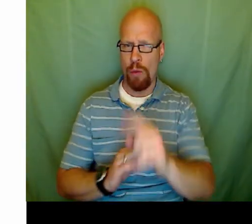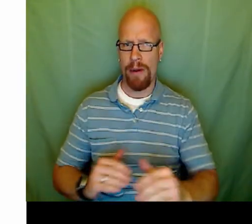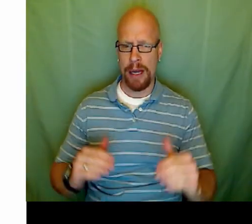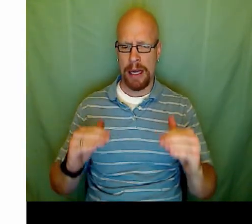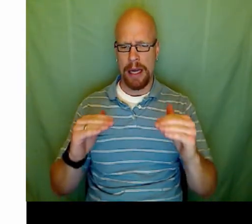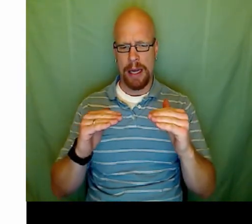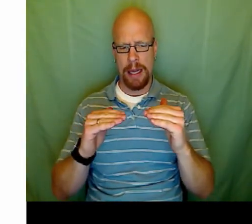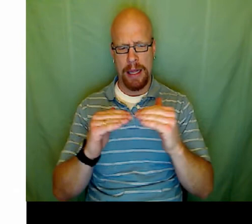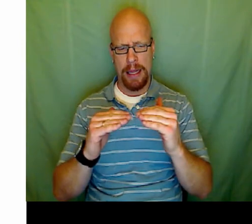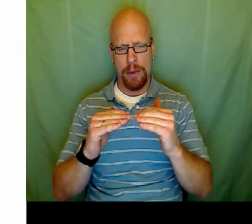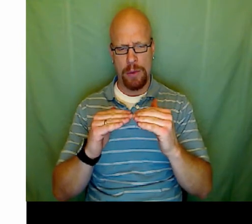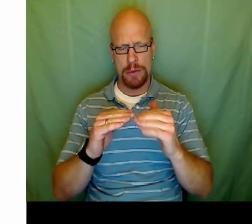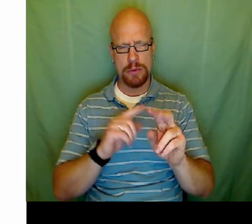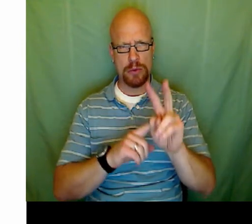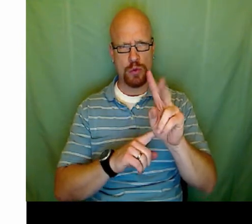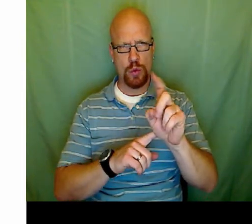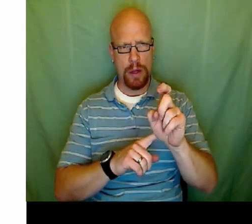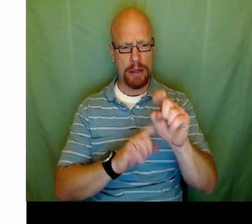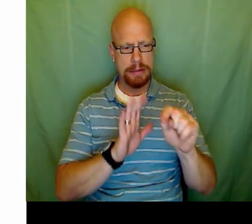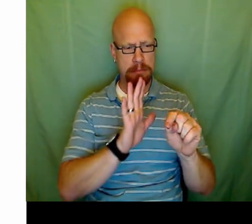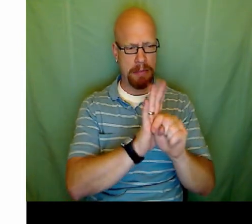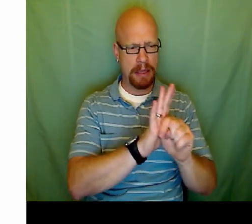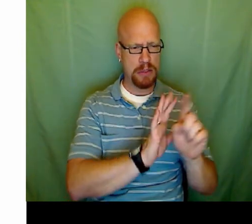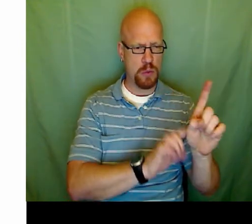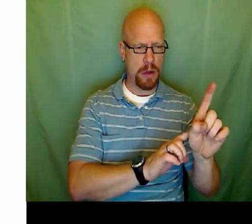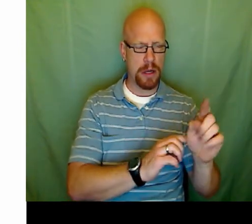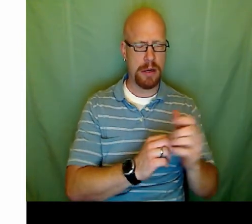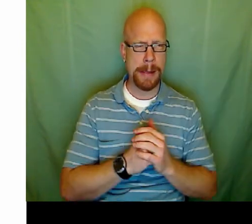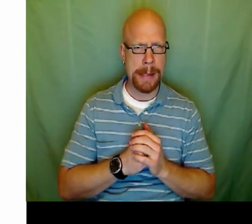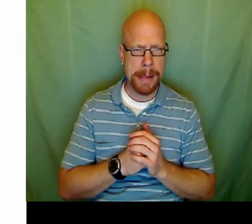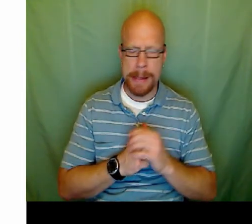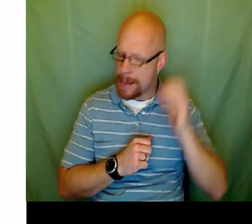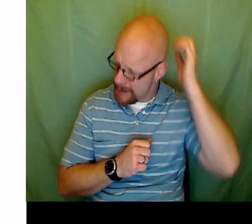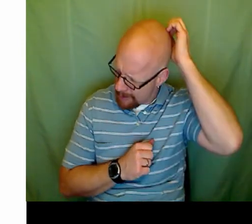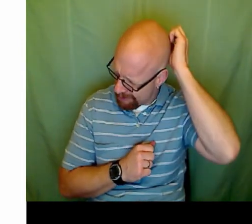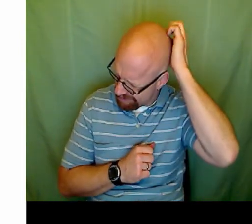they are the same expressions.